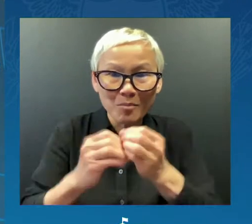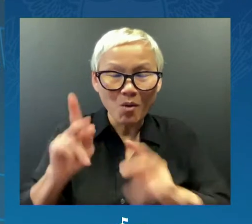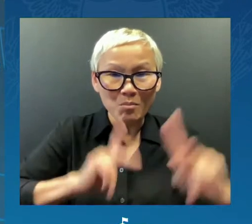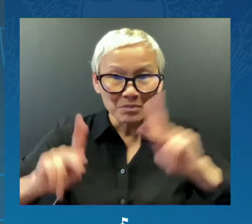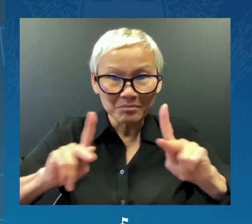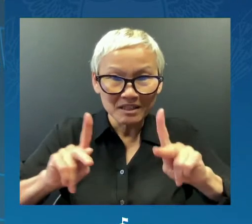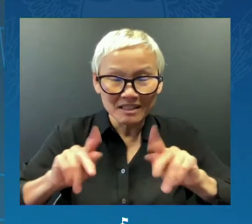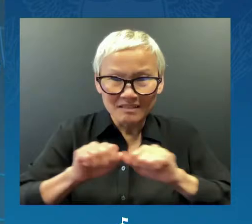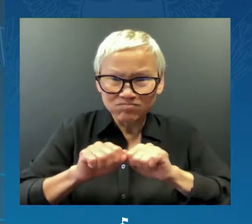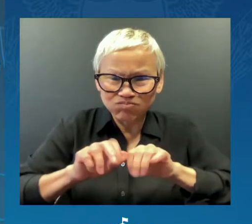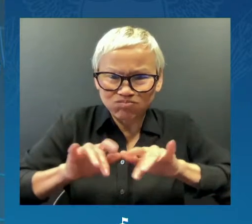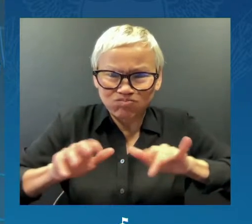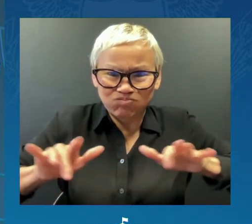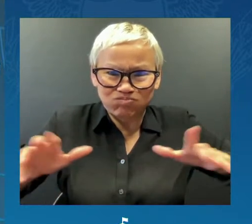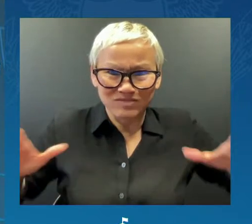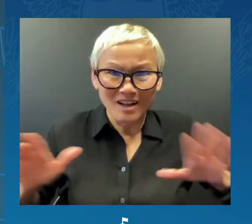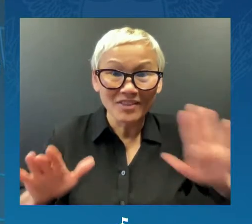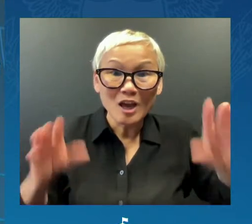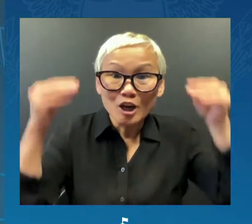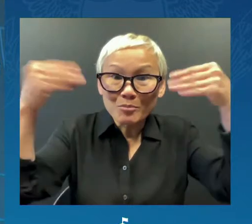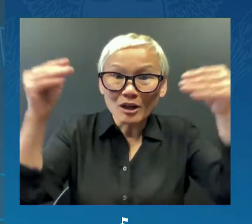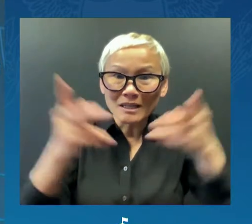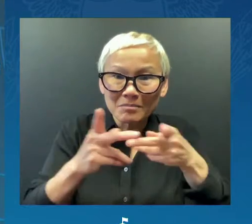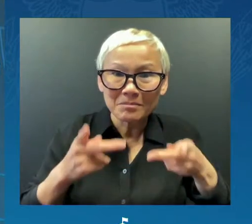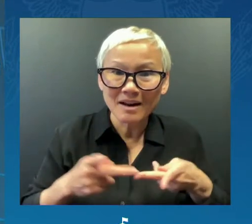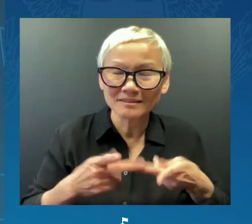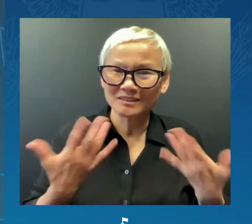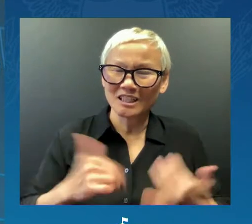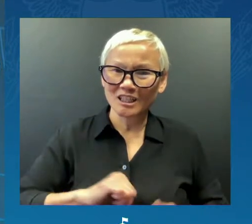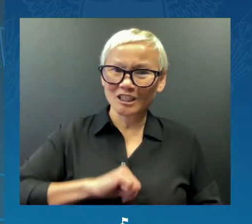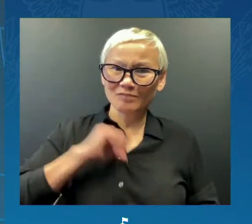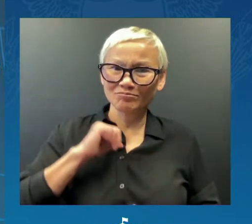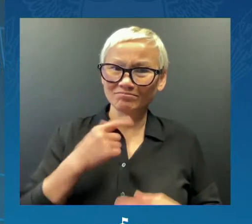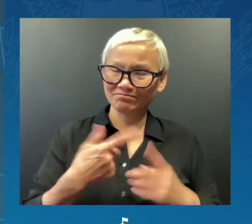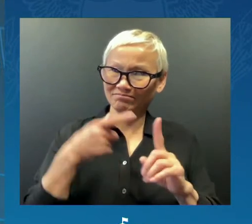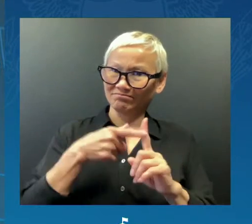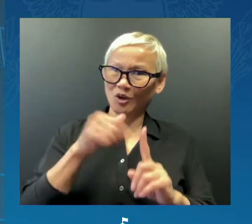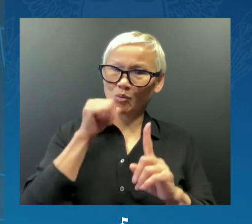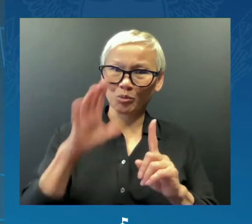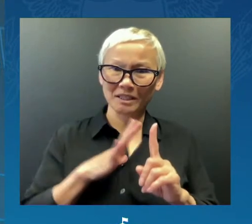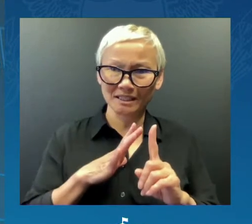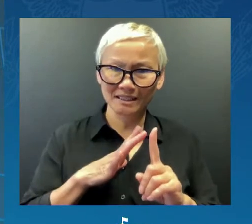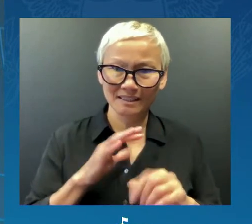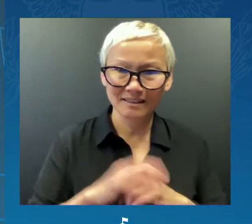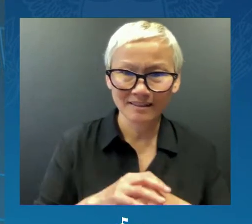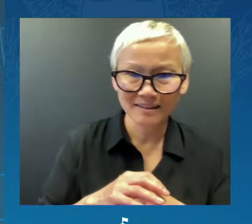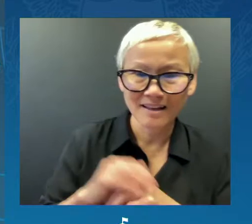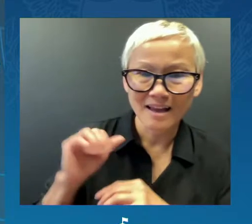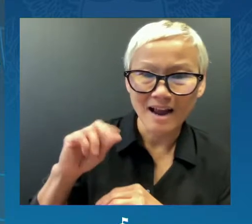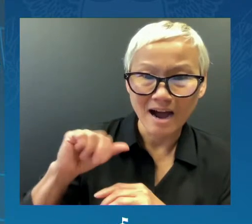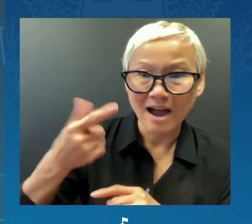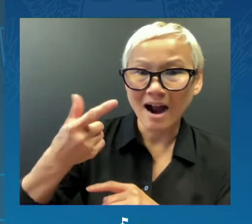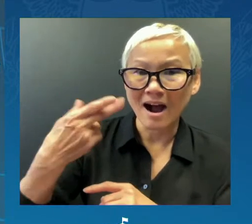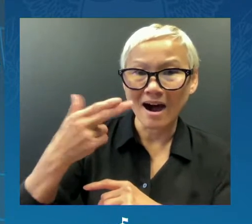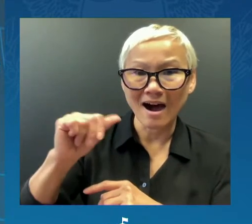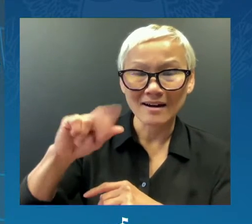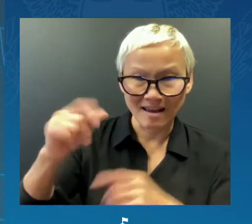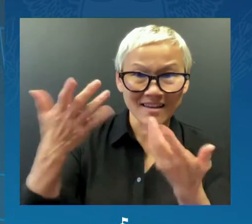Another alumna of this program: Israella of Ghana. When she graduated from college, she couldn't find a job. So she went into her savings